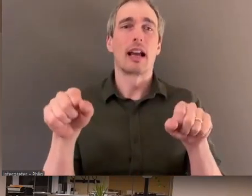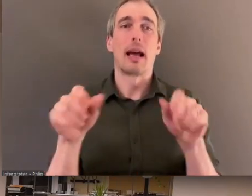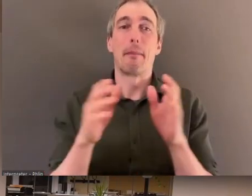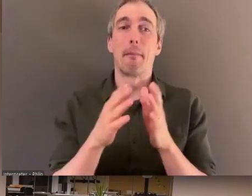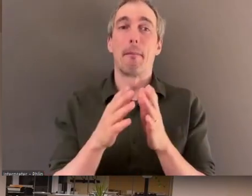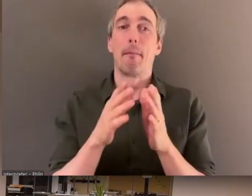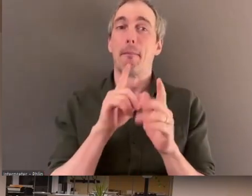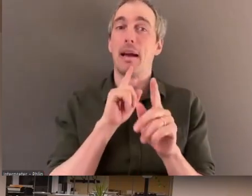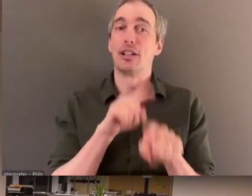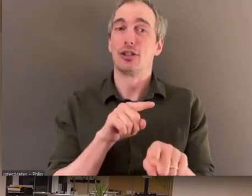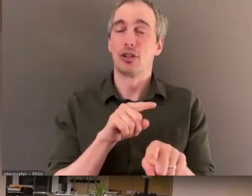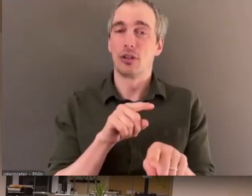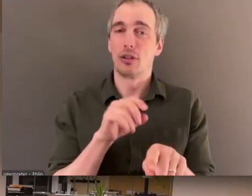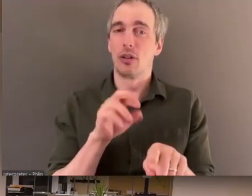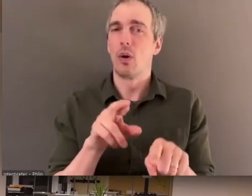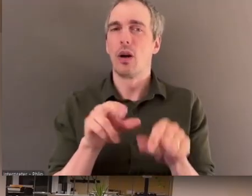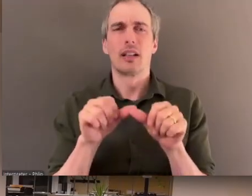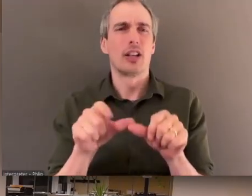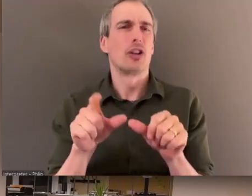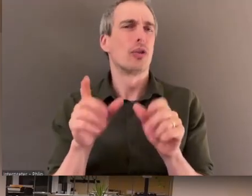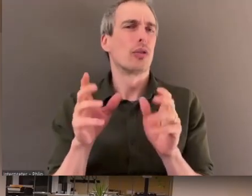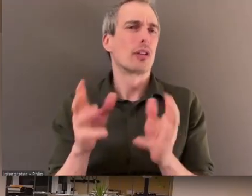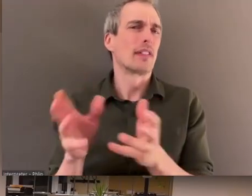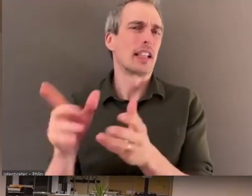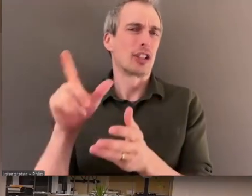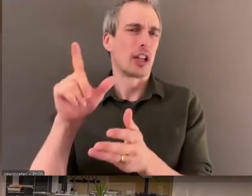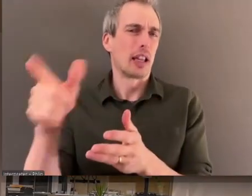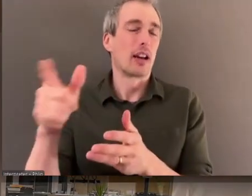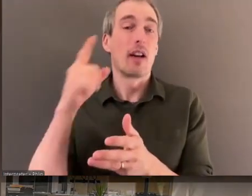And for anybody online that didn't get your question answered, I apologize.